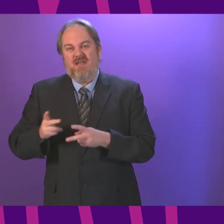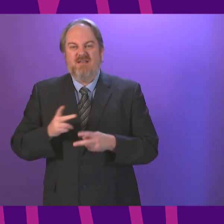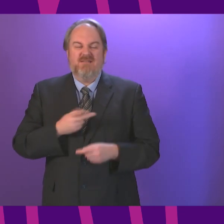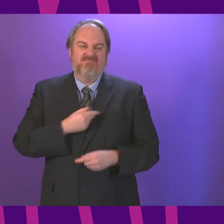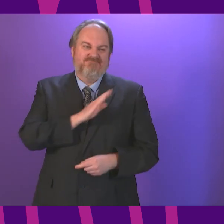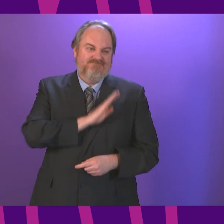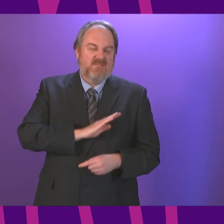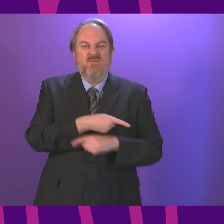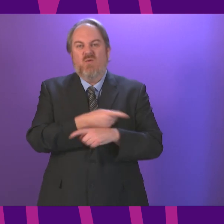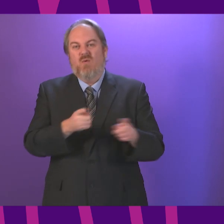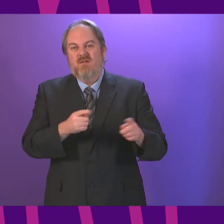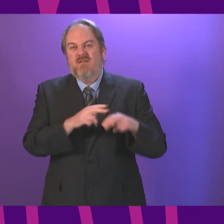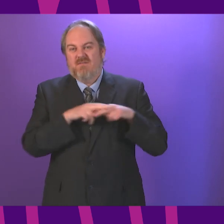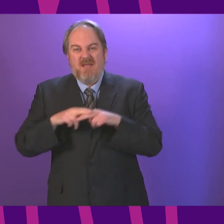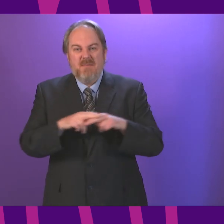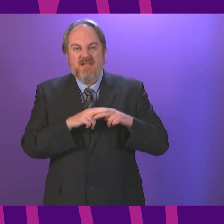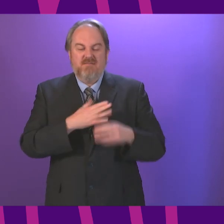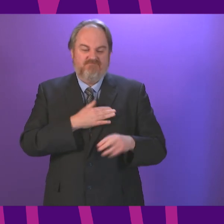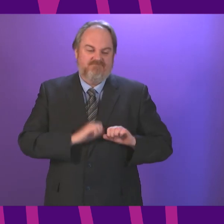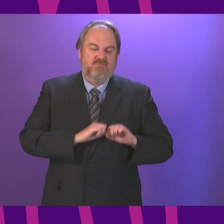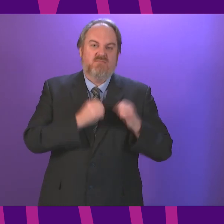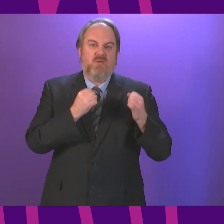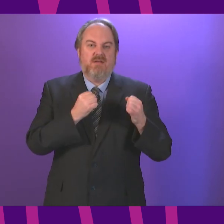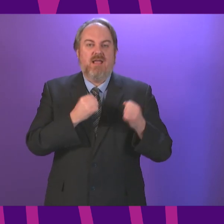in the health and vaccine effort as we tackle Covid across the country.